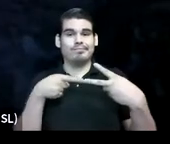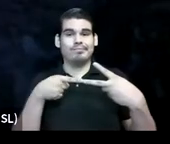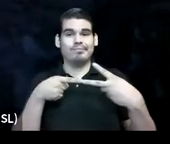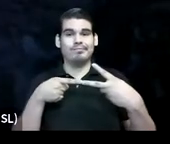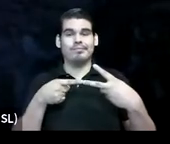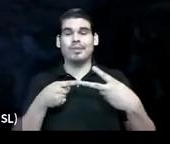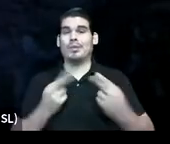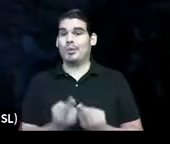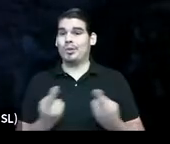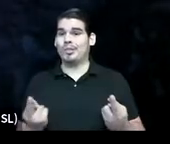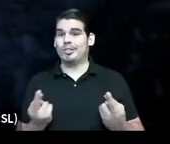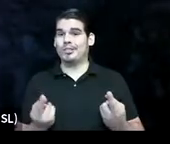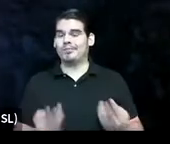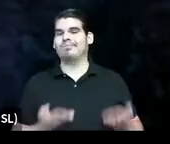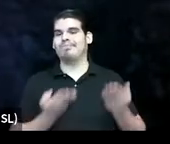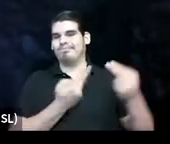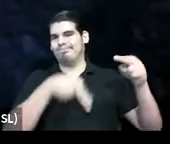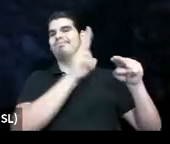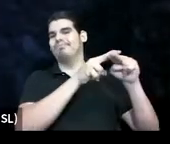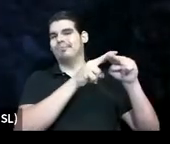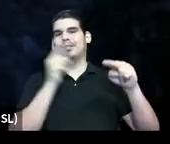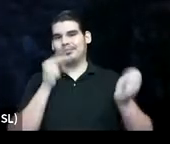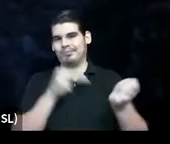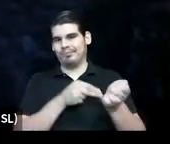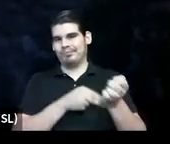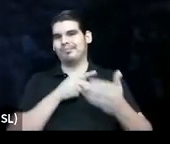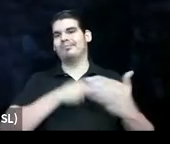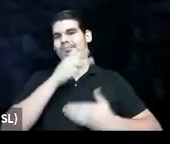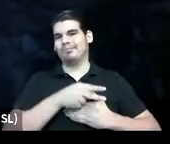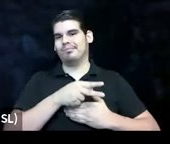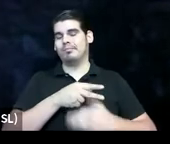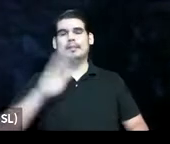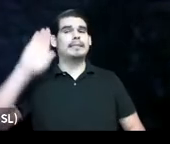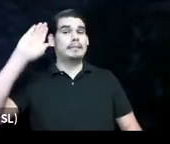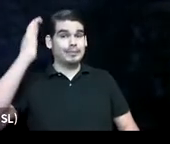Kudos to it to everyone really thank you so much for for being, you know, engaged and